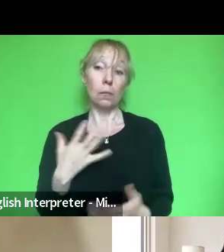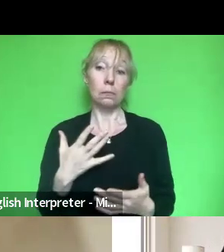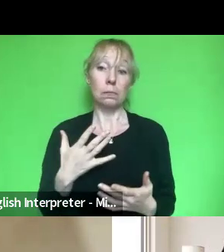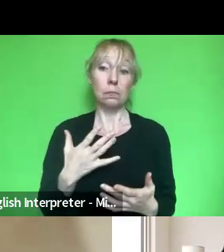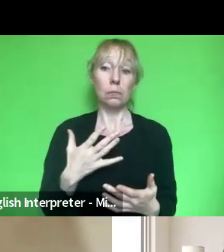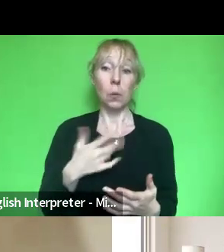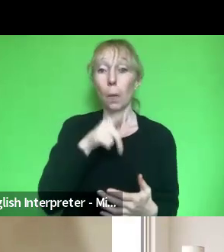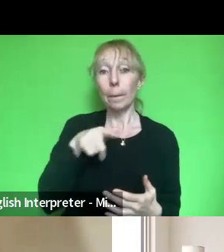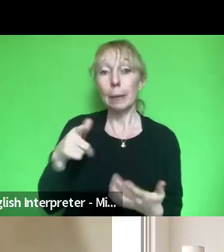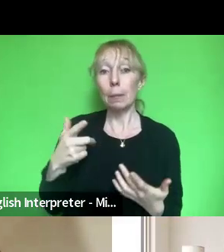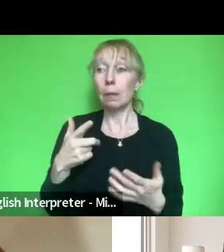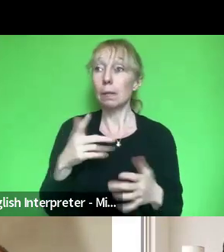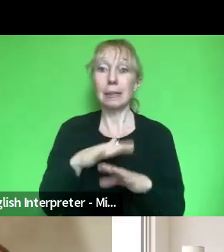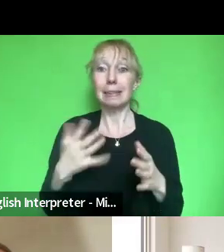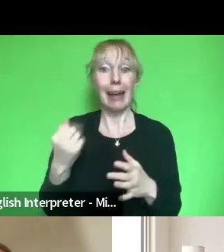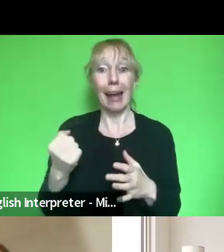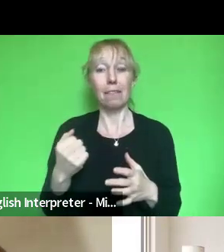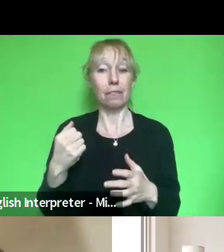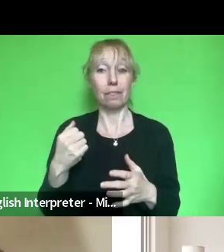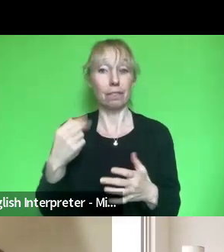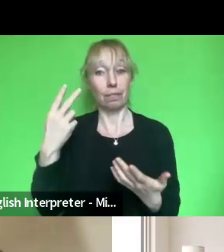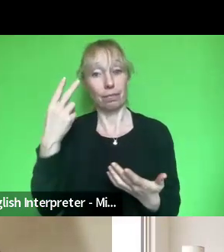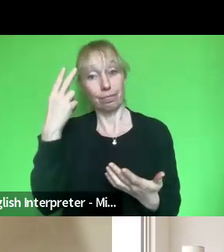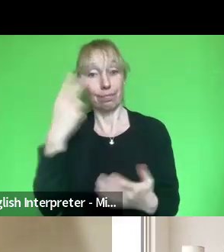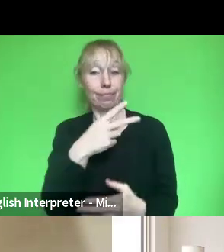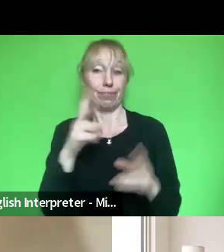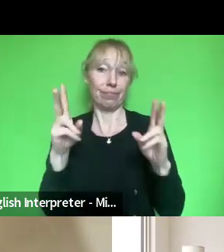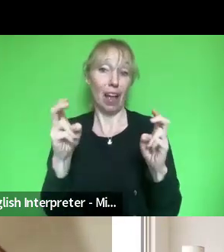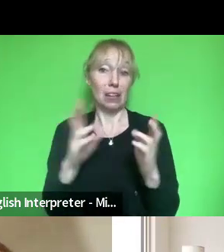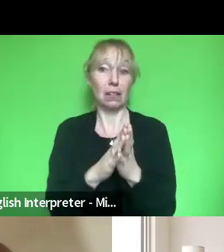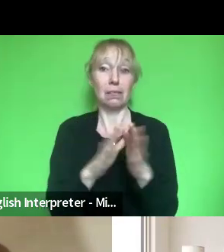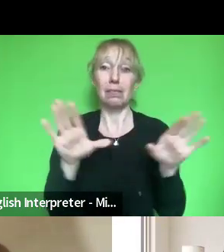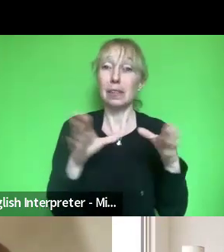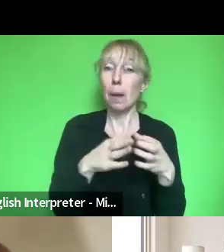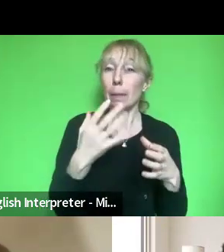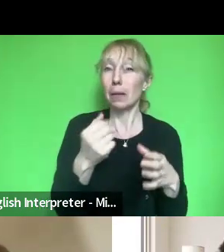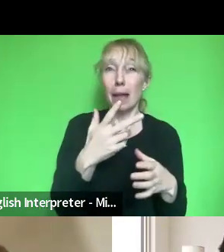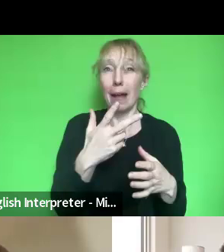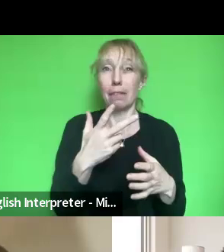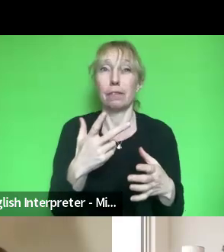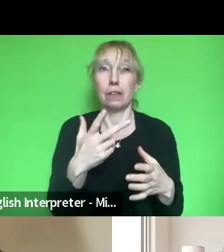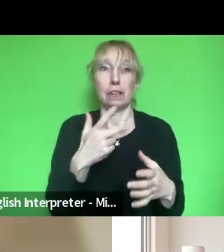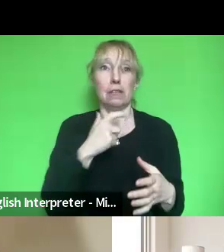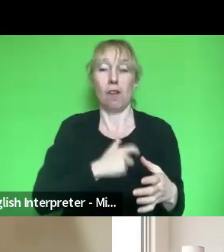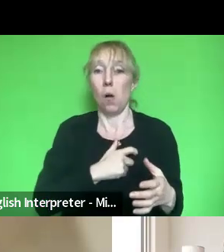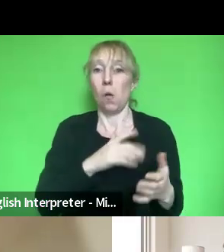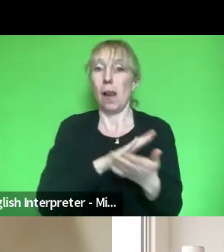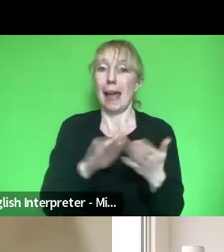or those remits. Let's say an organization doesn't have a department, doesn't have a role, maybe doesn't even have an HR team or an external comms team.